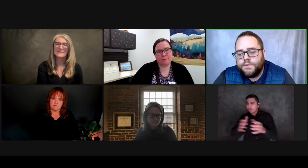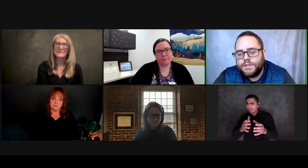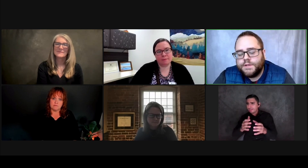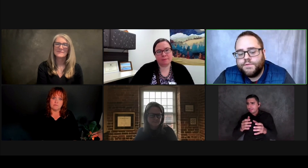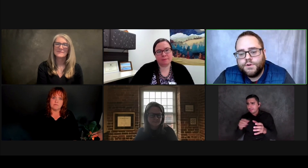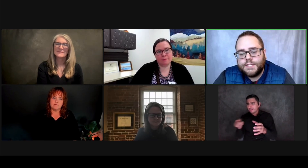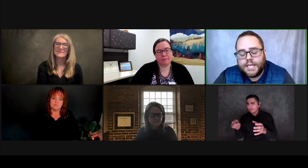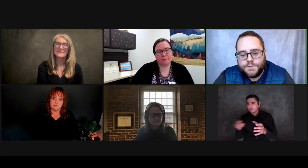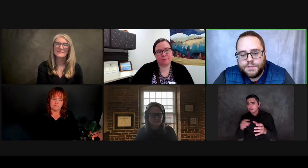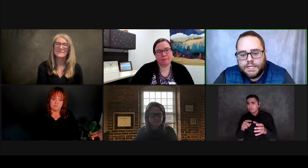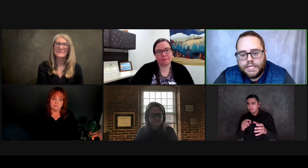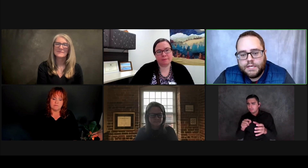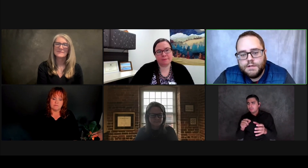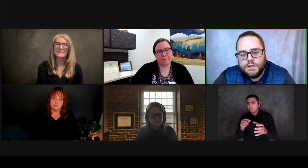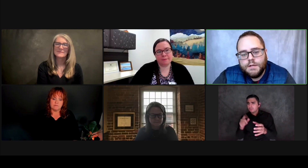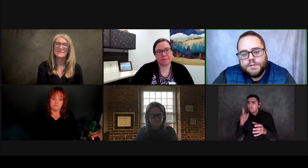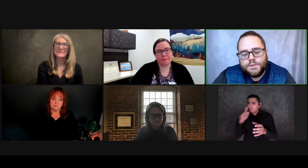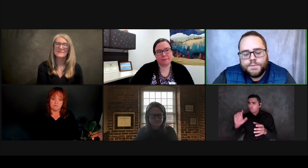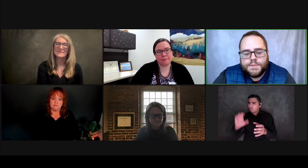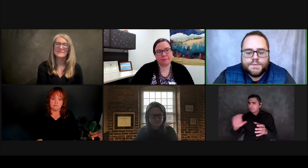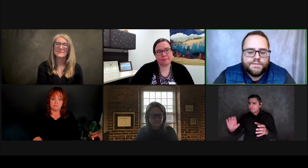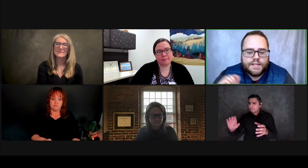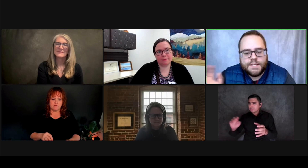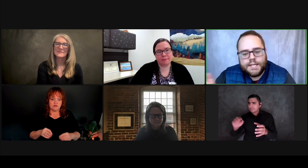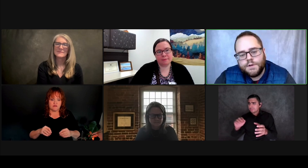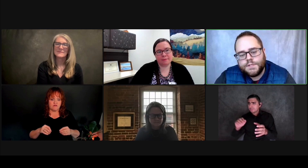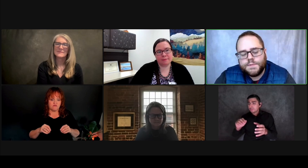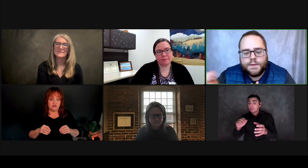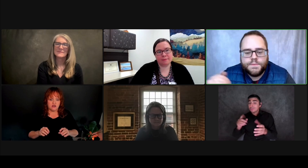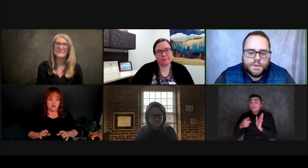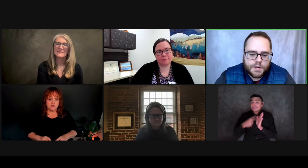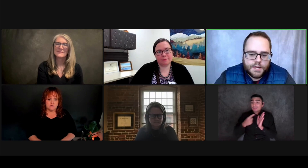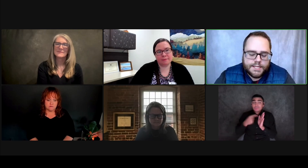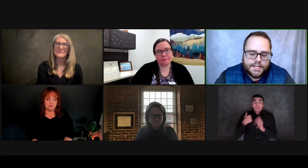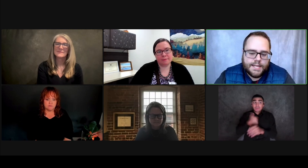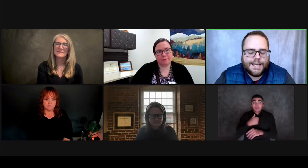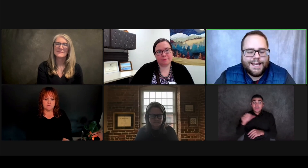for-- to caption media. So sometimes stuff gets sent out. Sometimes we work on it, and it kind of depends